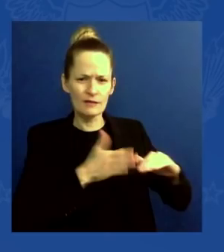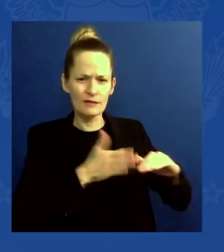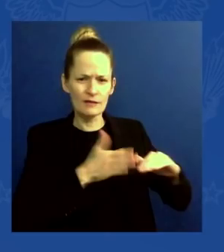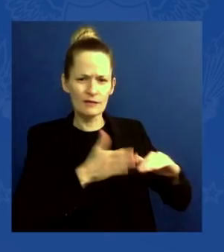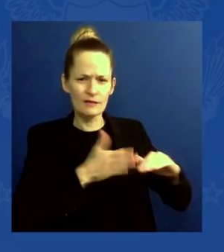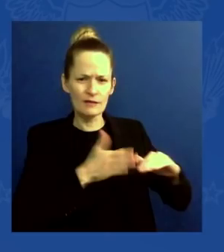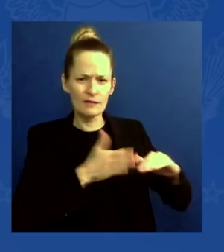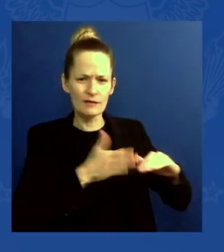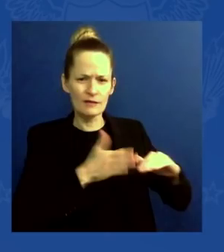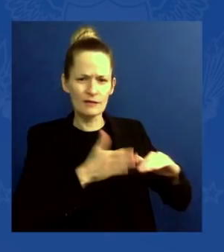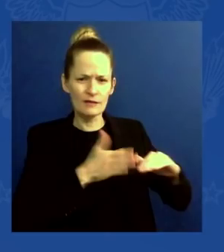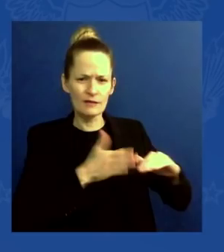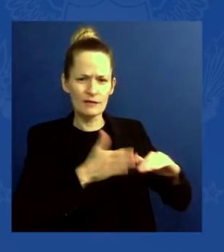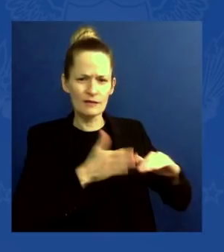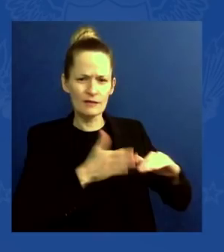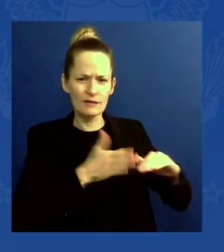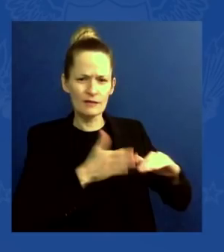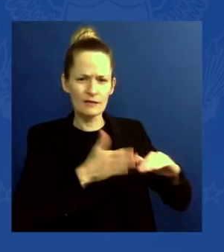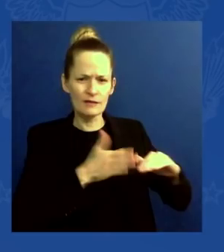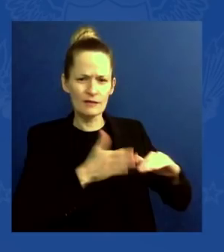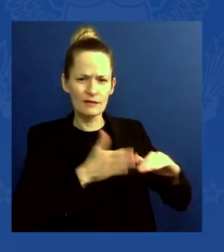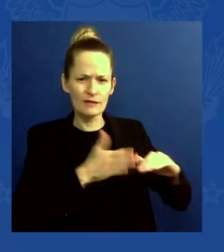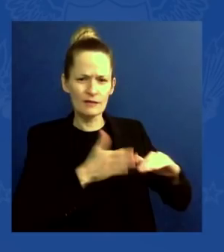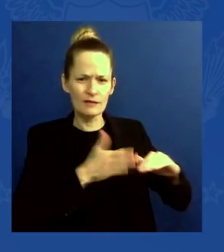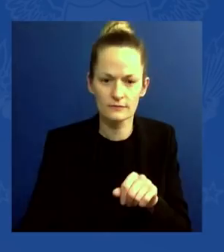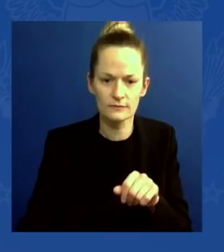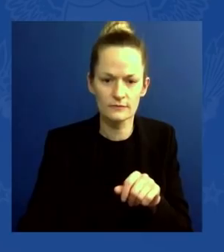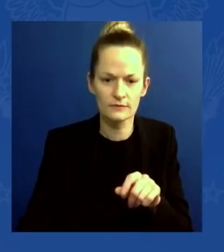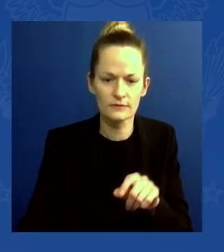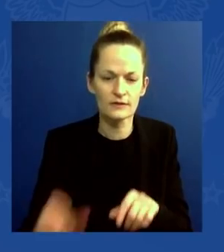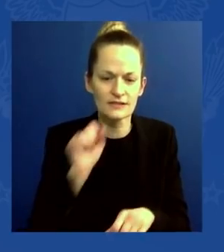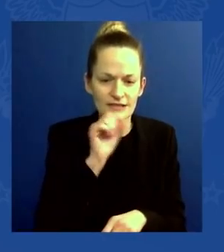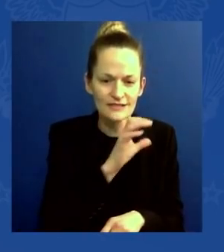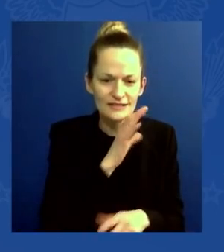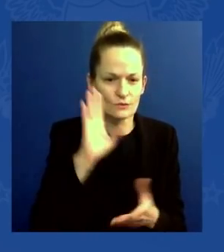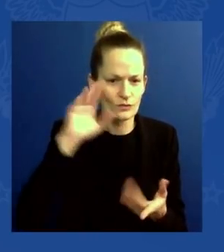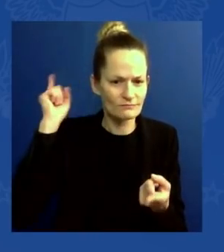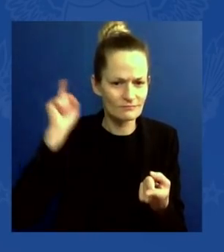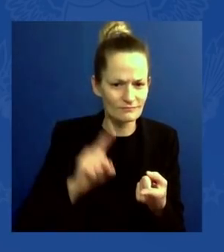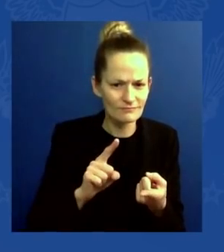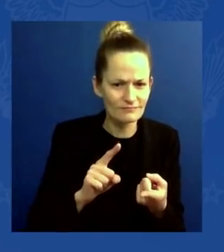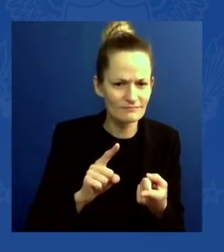who have to stay home because they cannot afford the childcare or the healthcare for their parents;